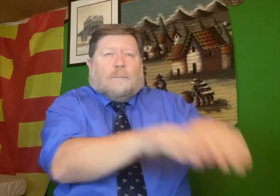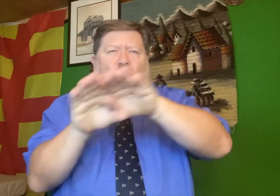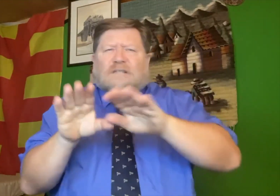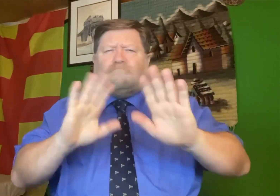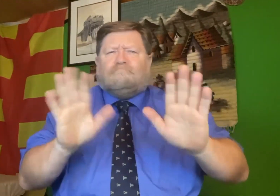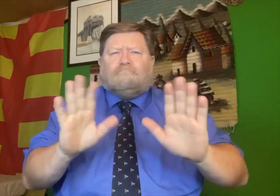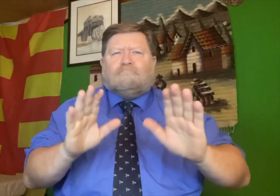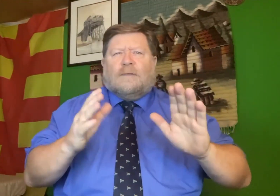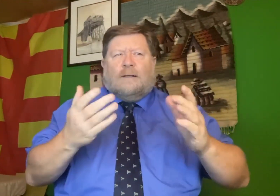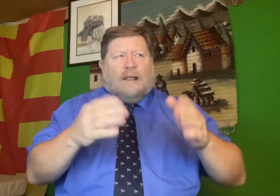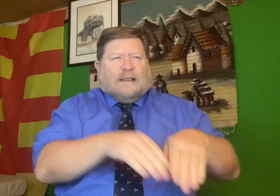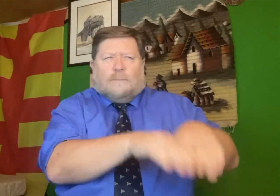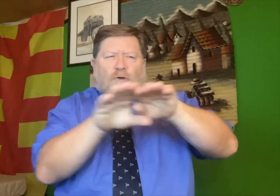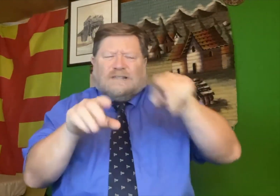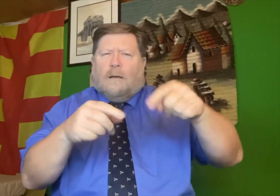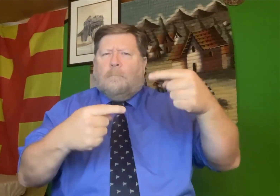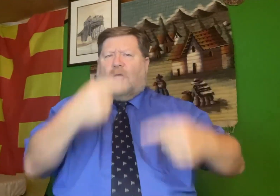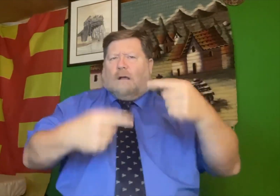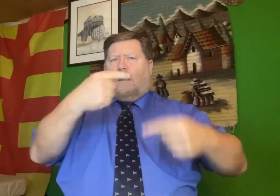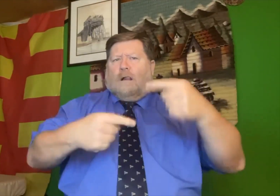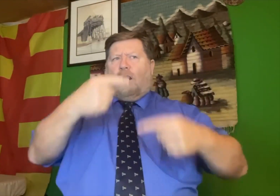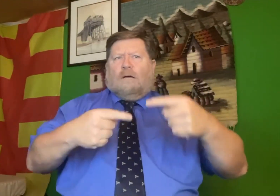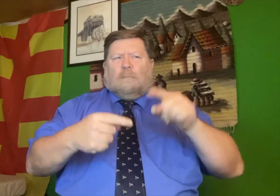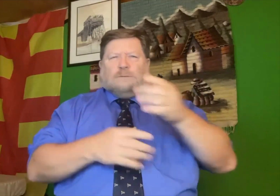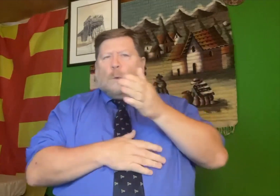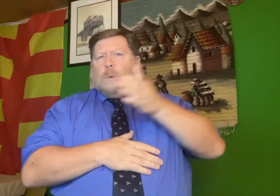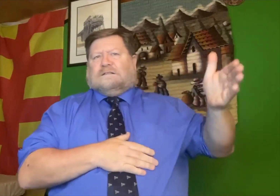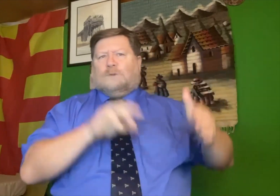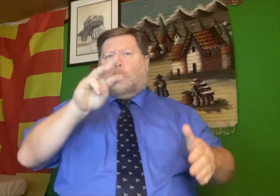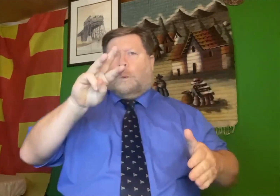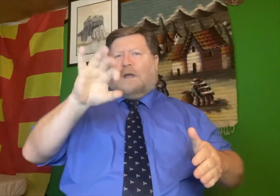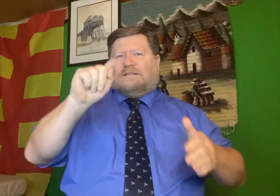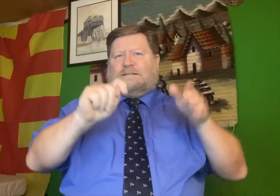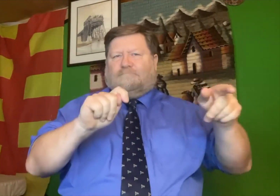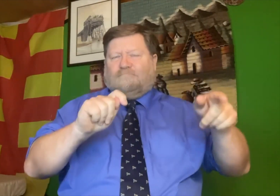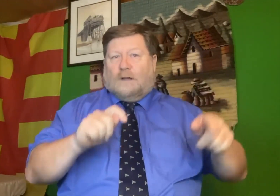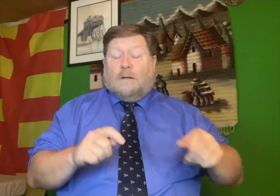instead of Democratic Governance because the word ‘democracy’ is too political, it suggests westernisation.